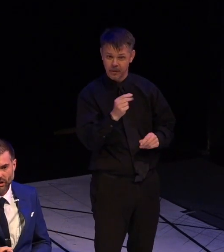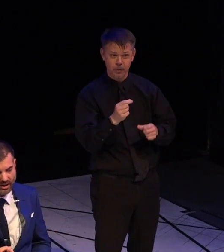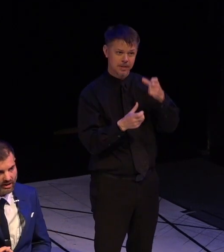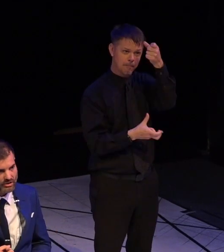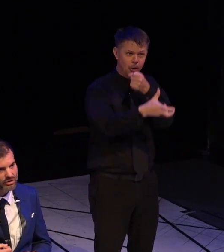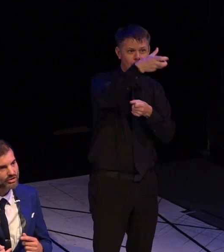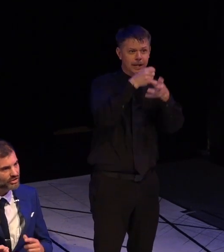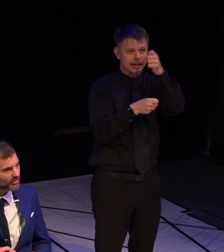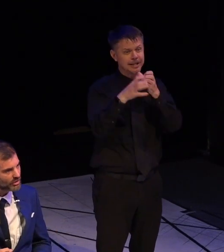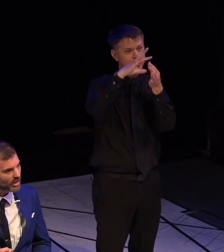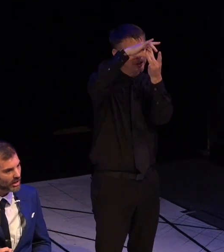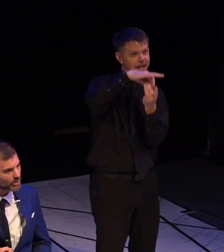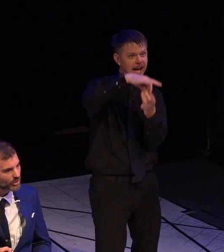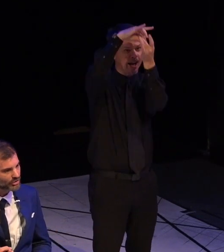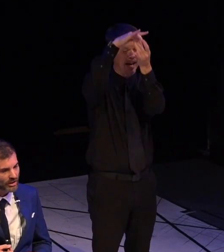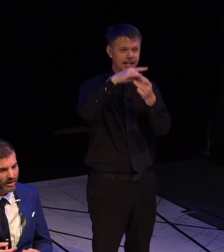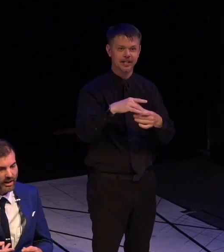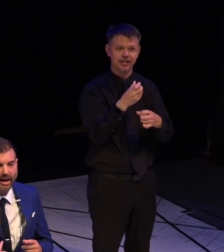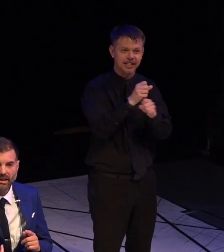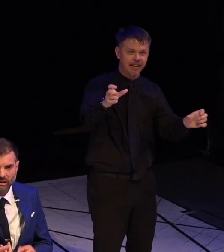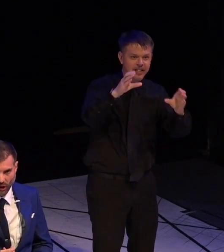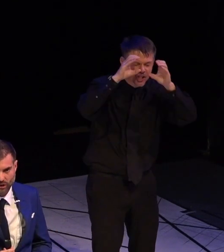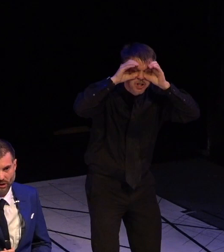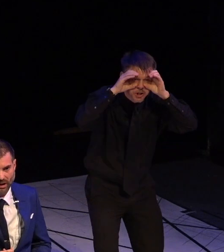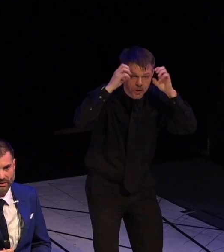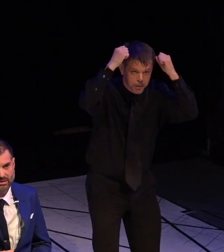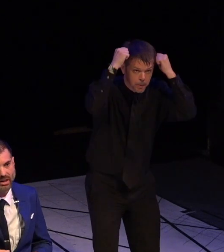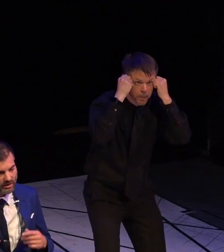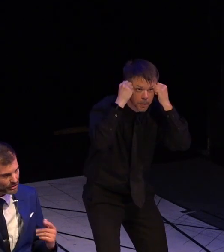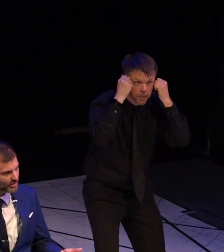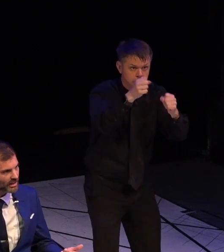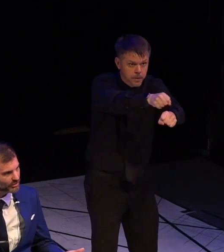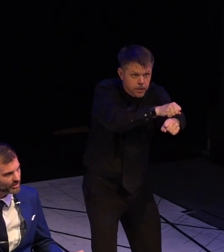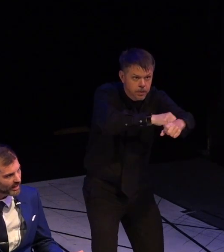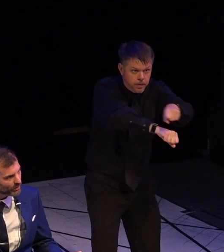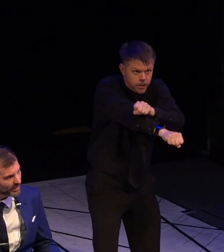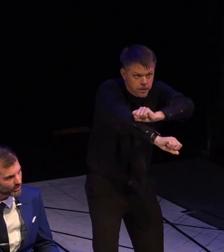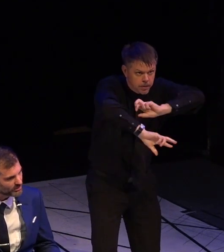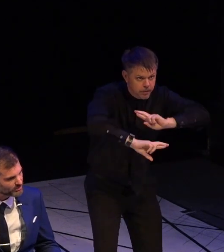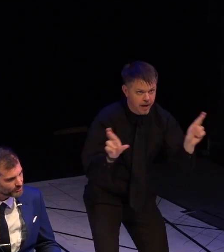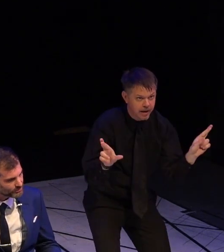chains, safety goggles, and a toaster oven. I'll let you guys figure that one out,